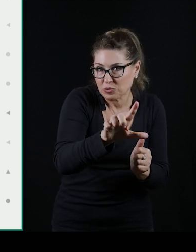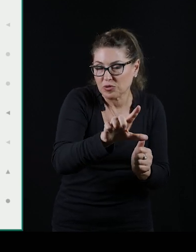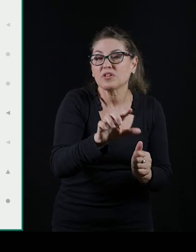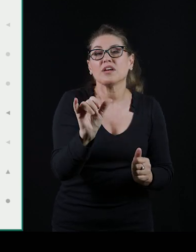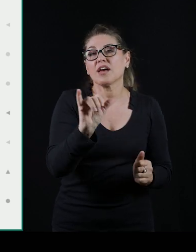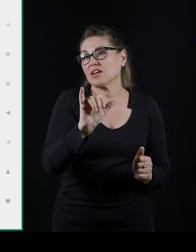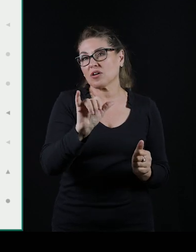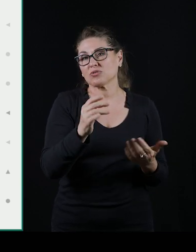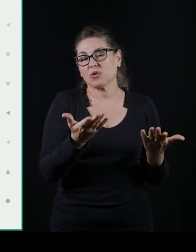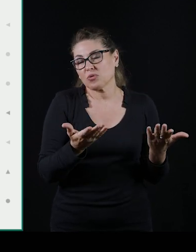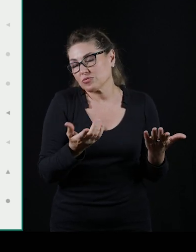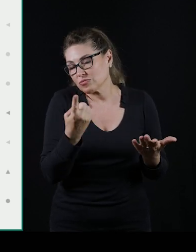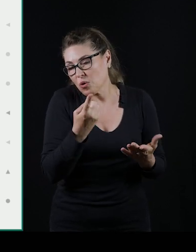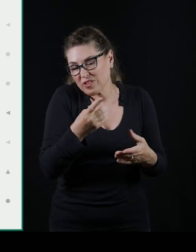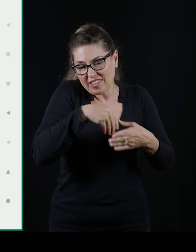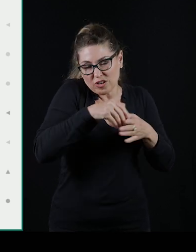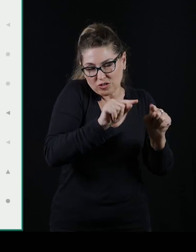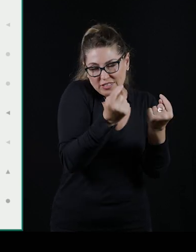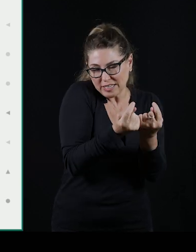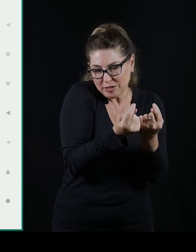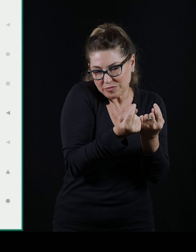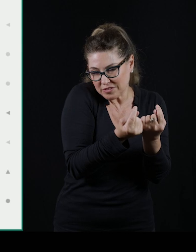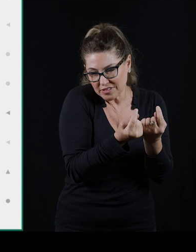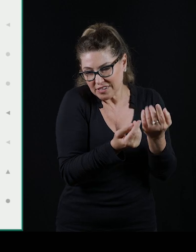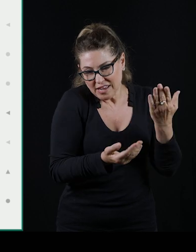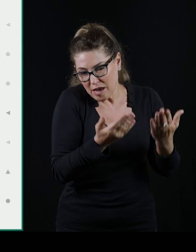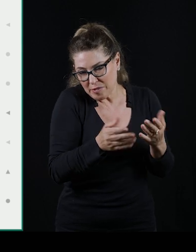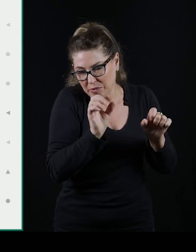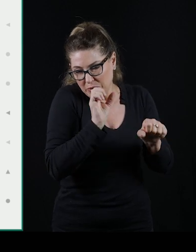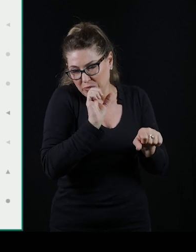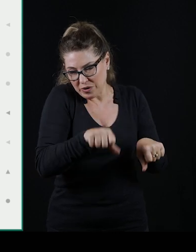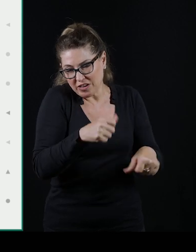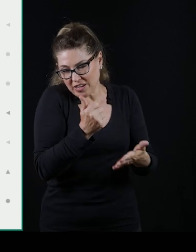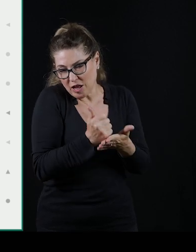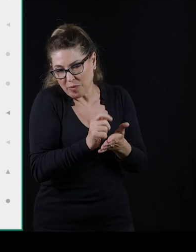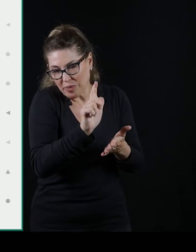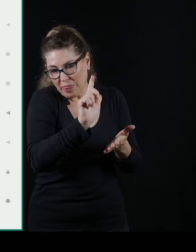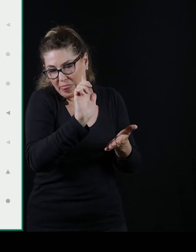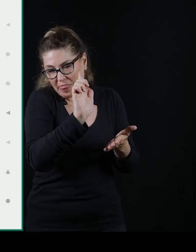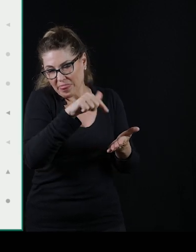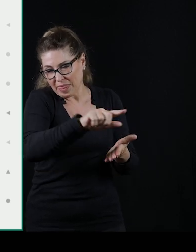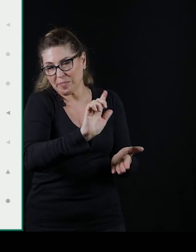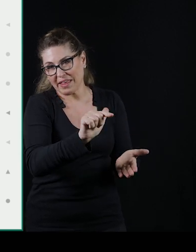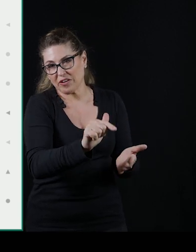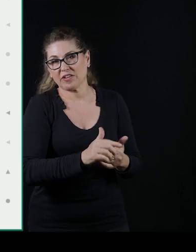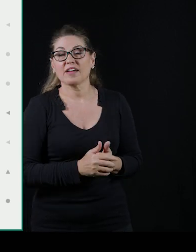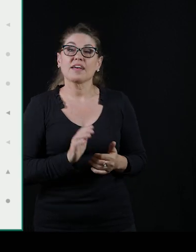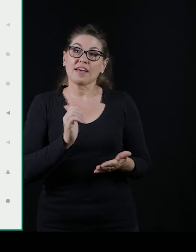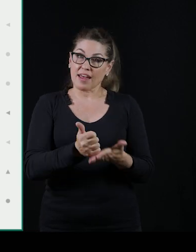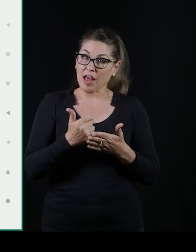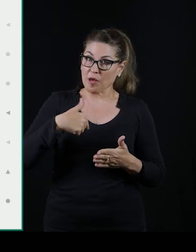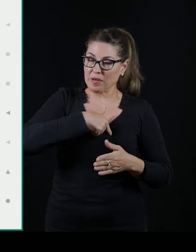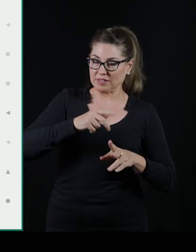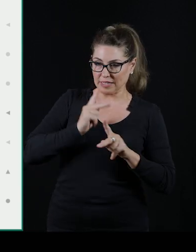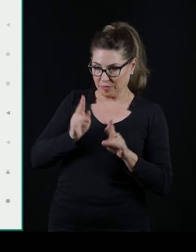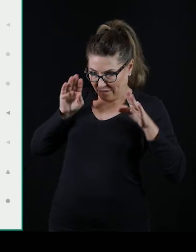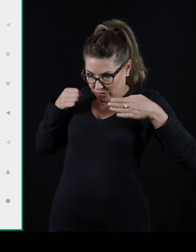and the fact that they were only consumed by internal teams and we thought we could help them work around any issues that they happen to run into. And this helped keep us focused